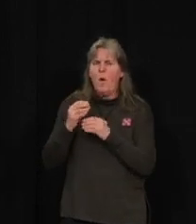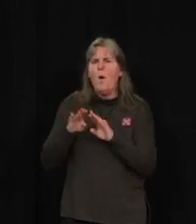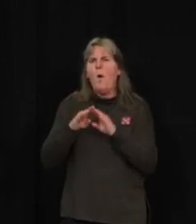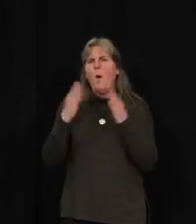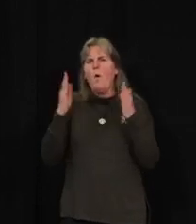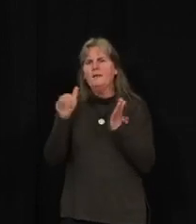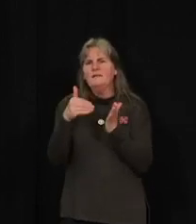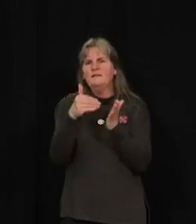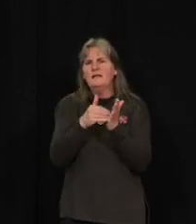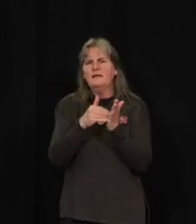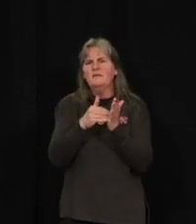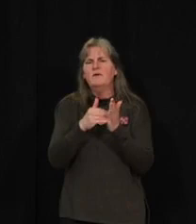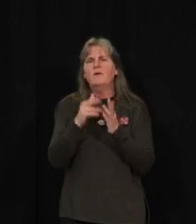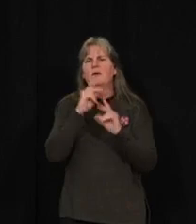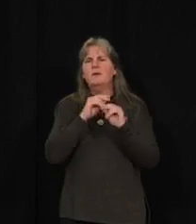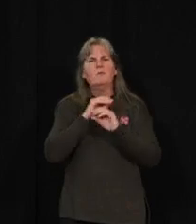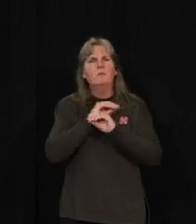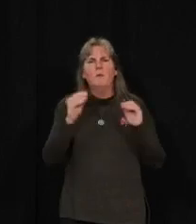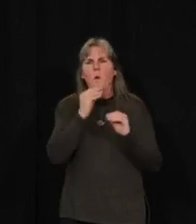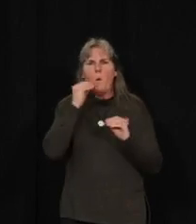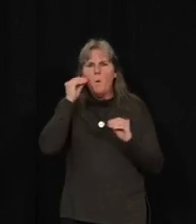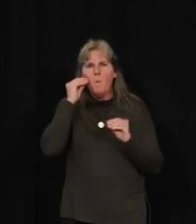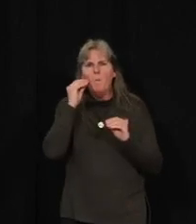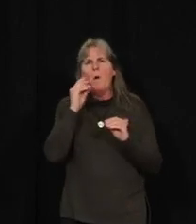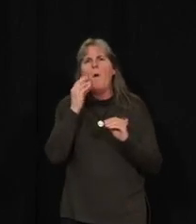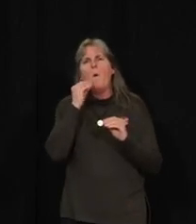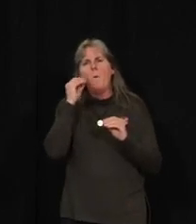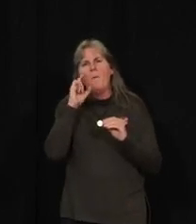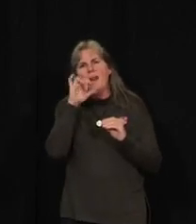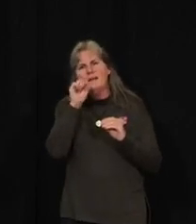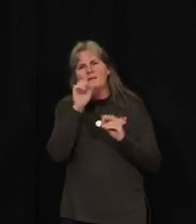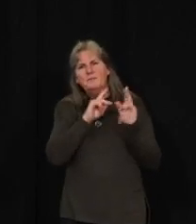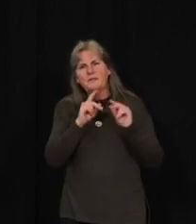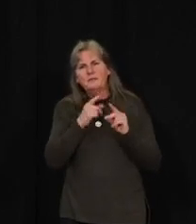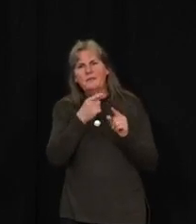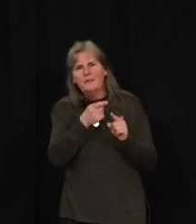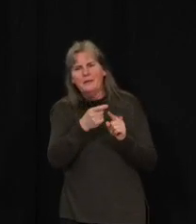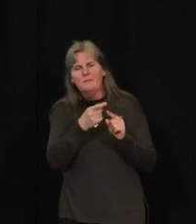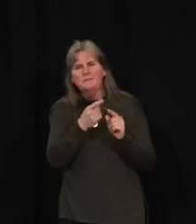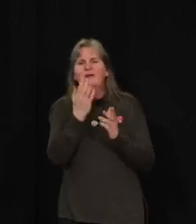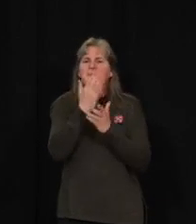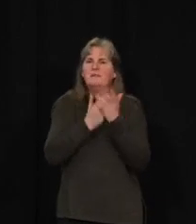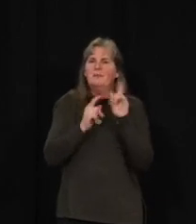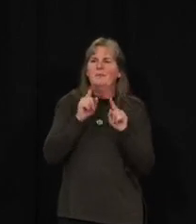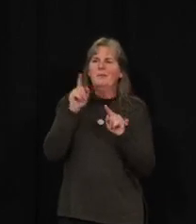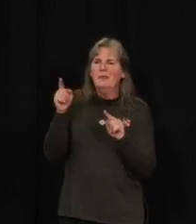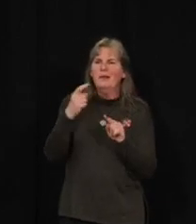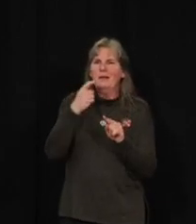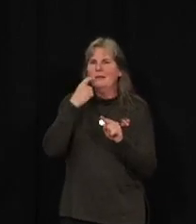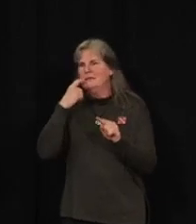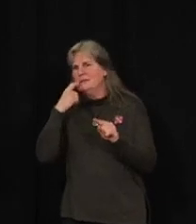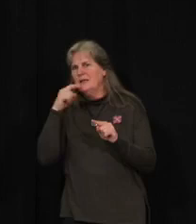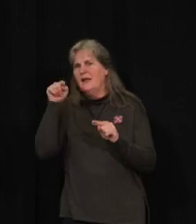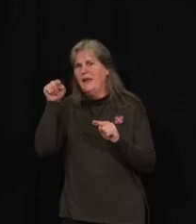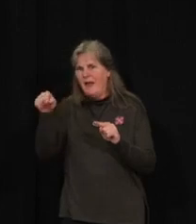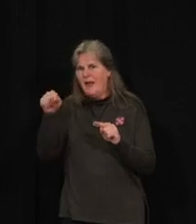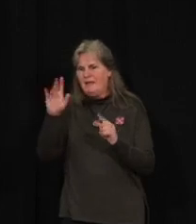reduction in substance used in some of the people that went ino that centre. Are there any plans to introduce